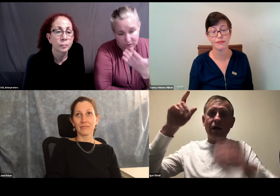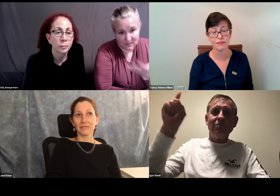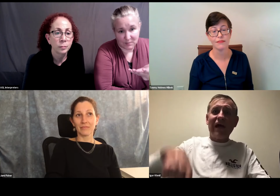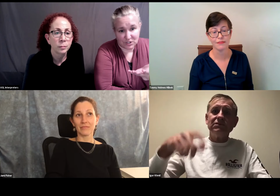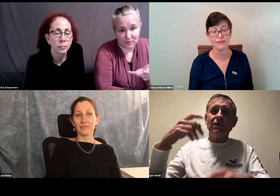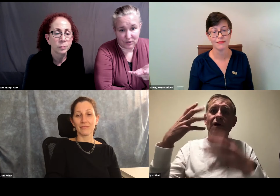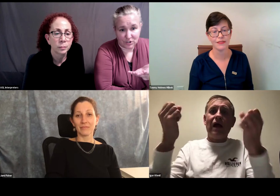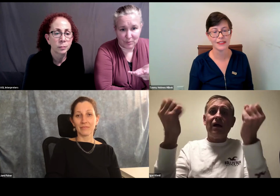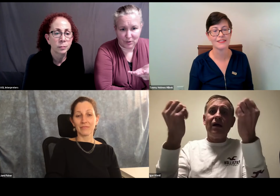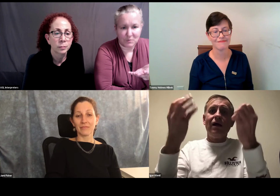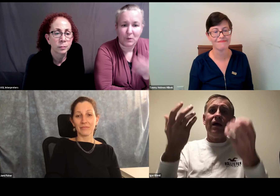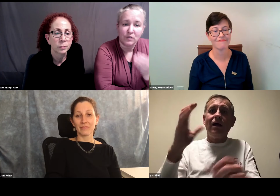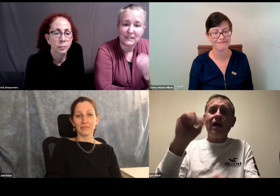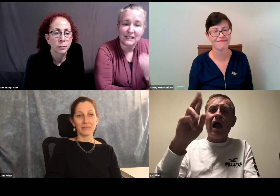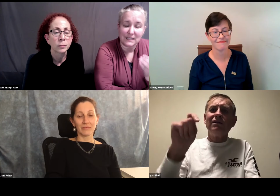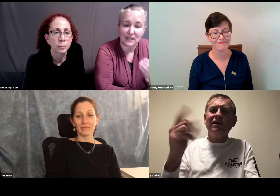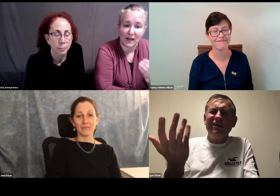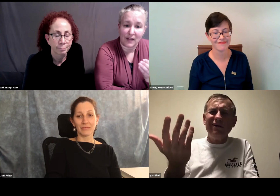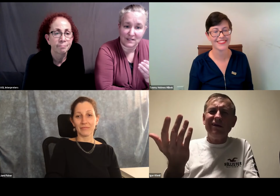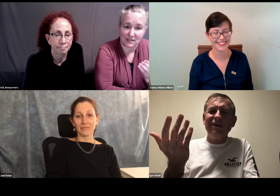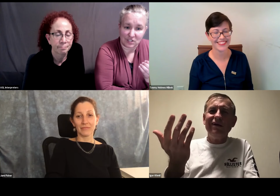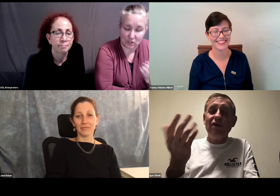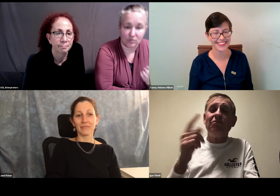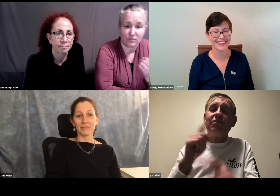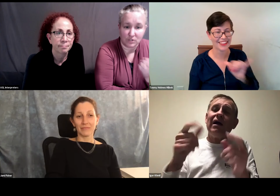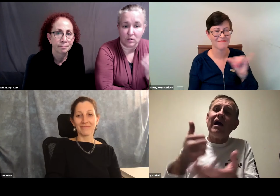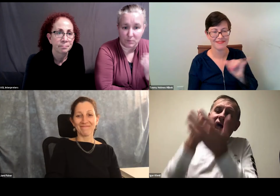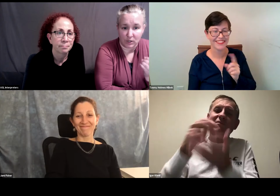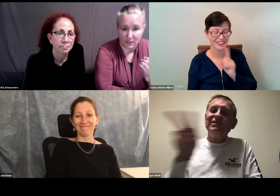substitute for interpreters, but we really need to have access to visual communication.